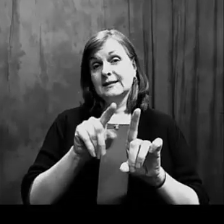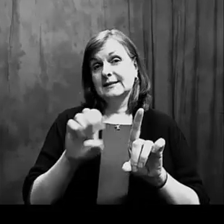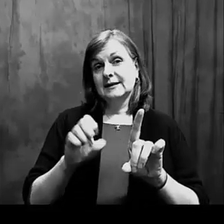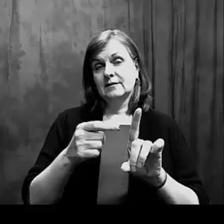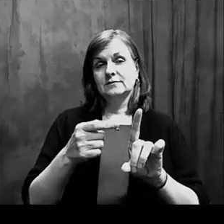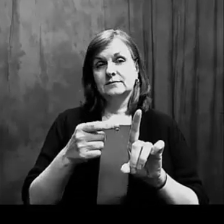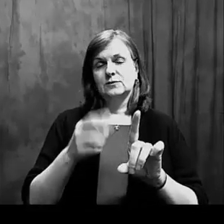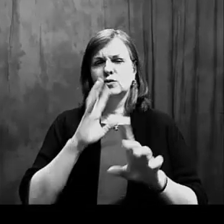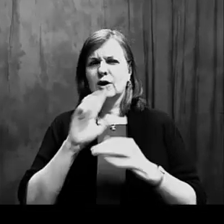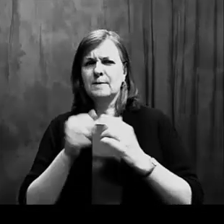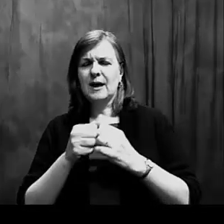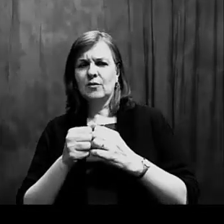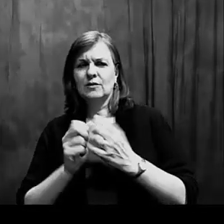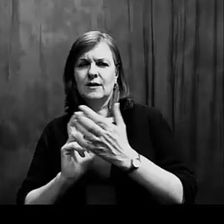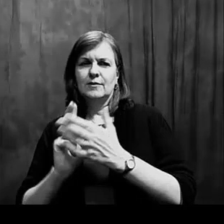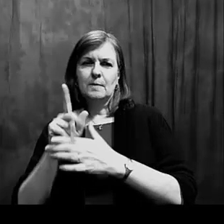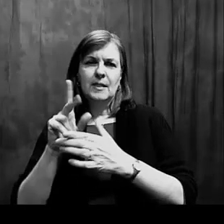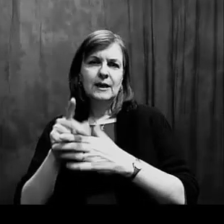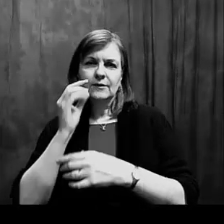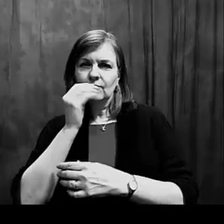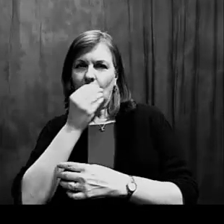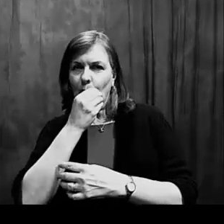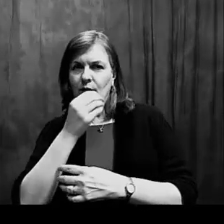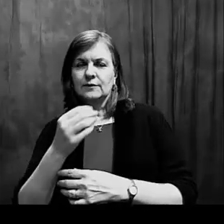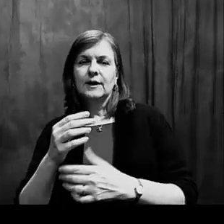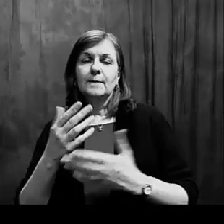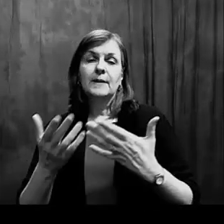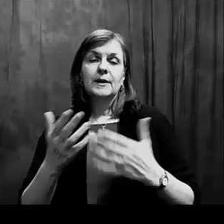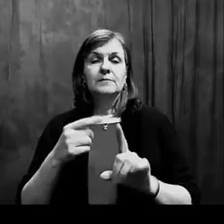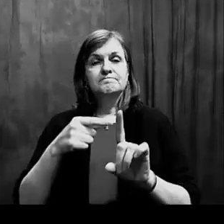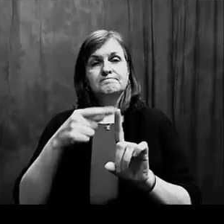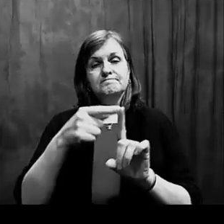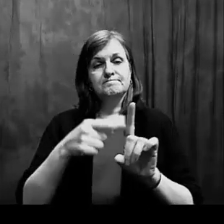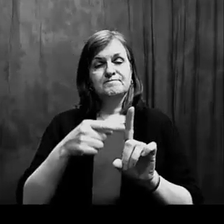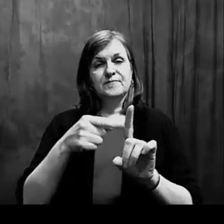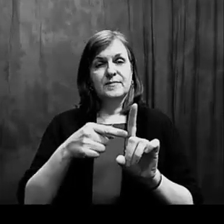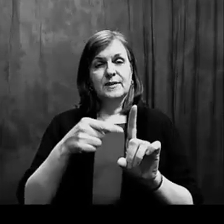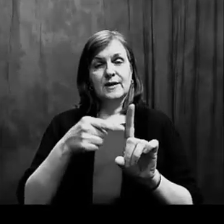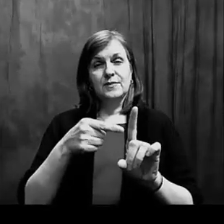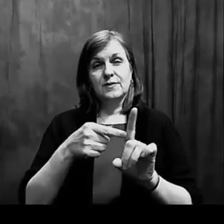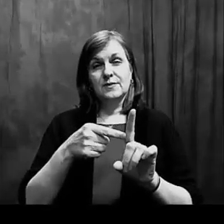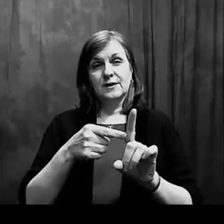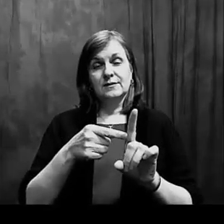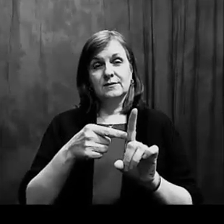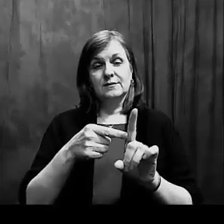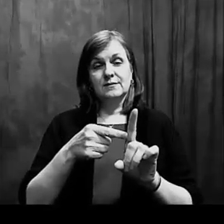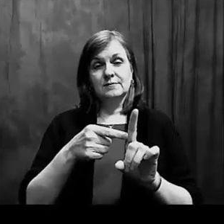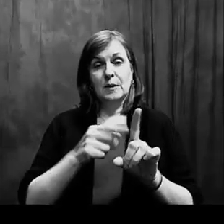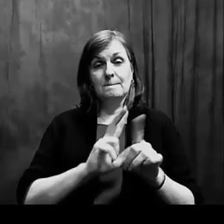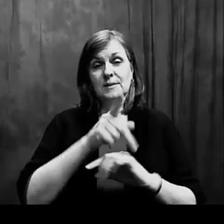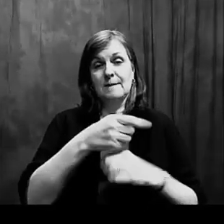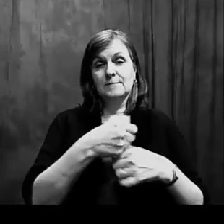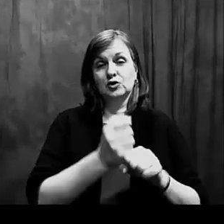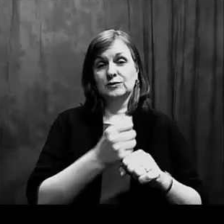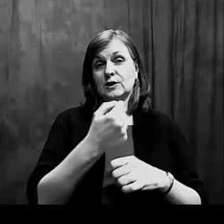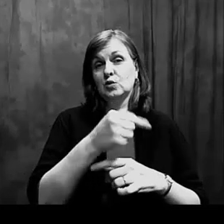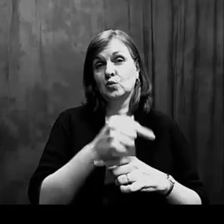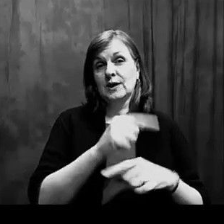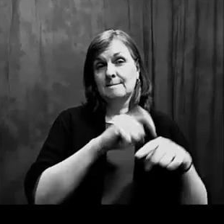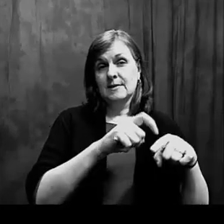so maybe this allele says referring to our flowers and so on with Mendel the